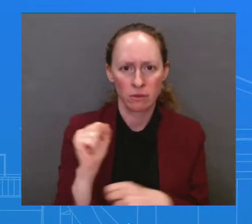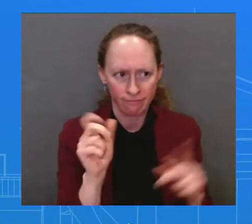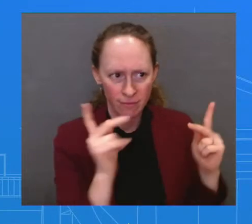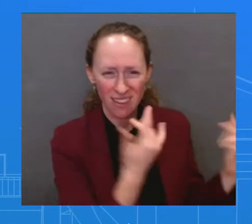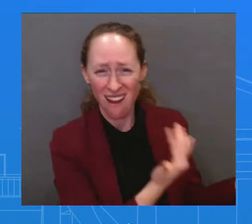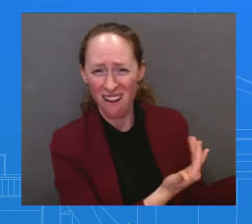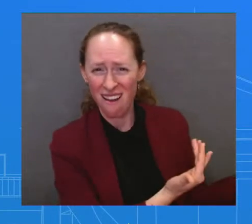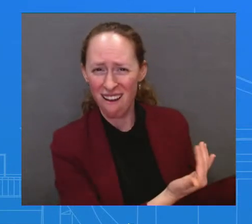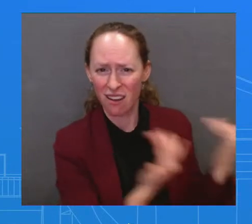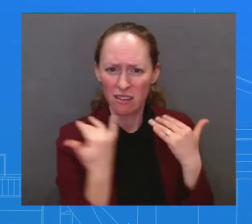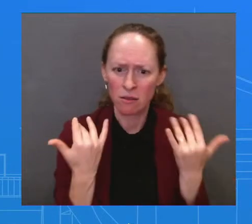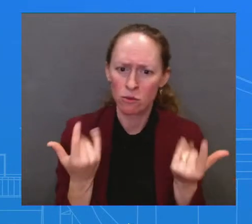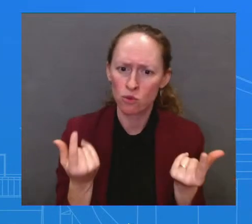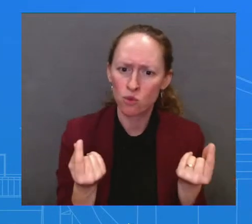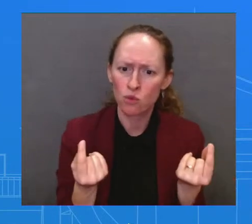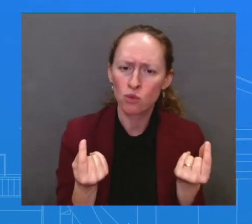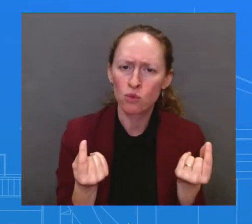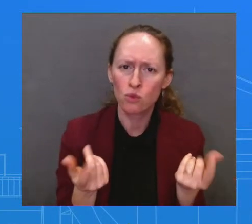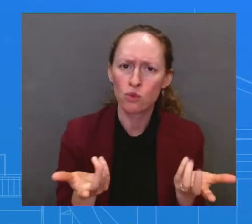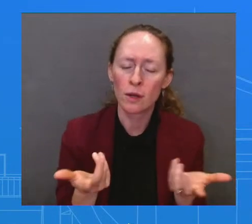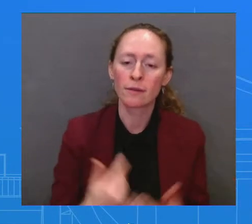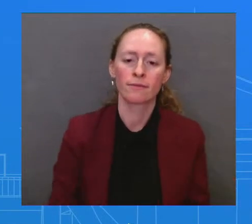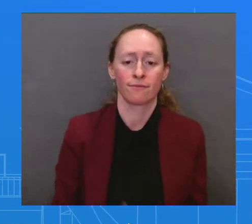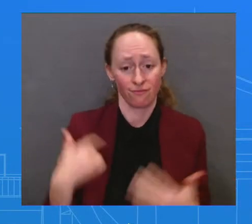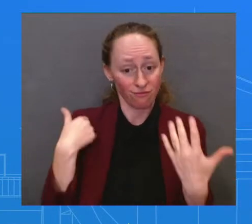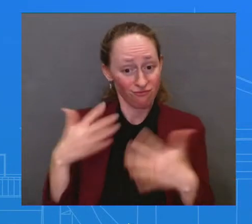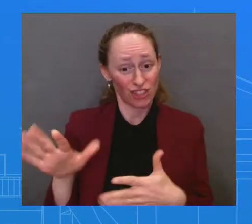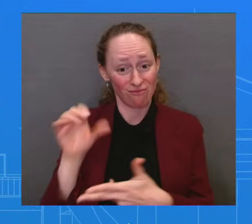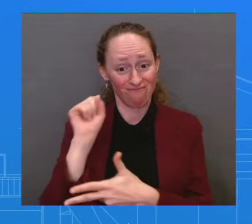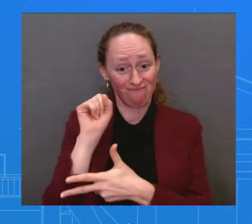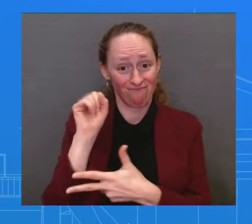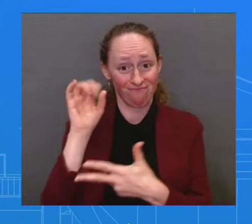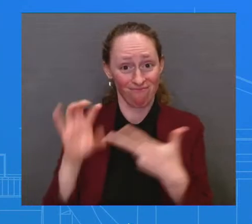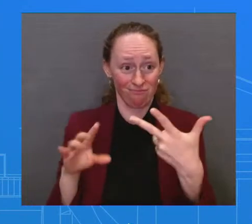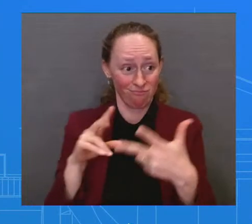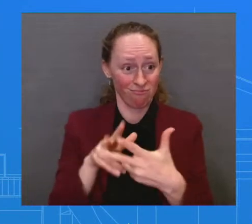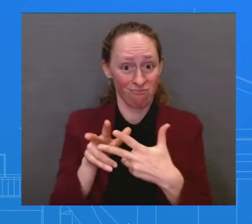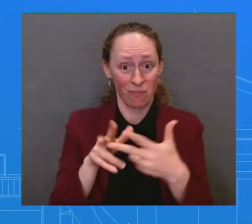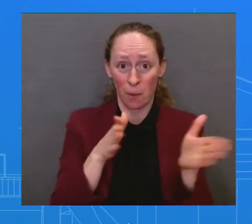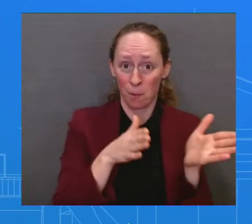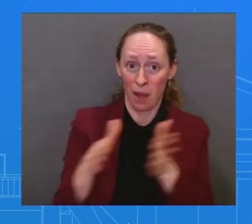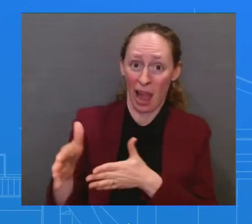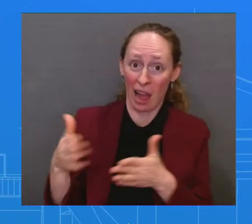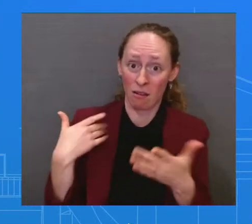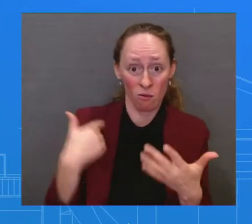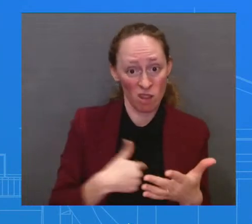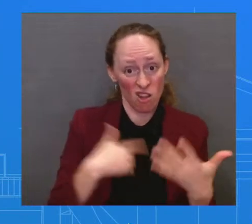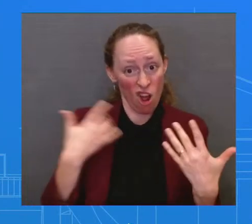Ms. Jean-Pierre: I just laid out three additional announcement that we did to deal with -- to deal with the border that we announced yesterday.